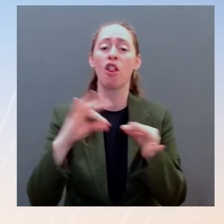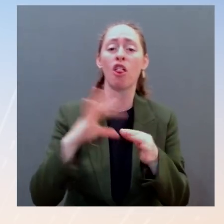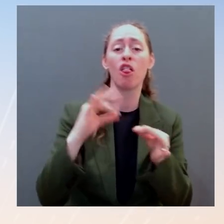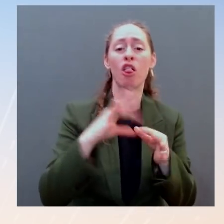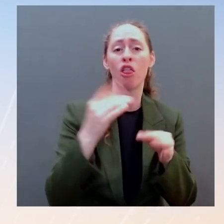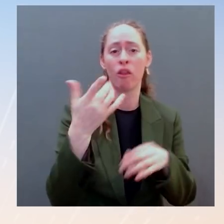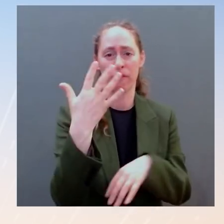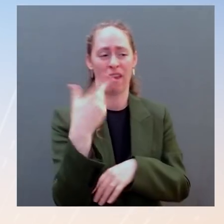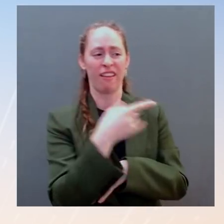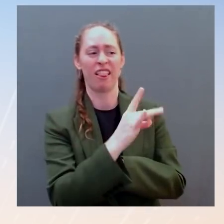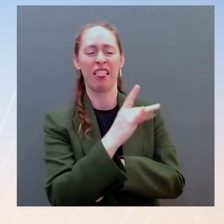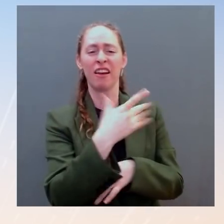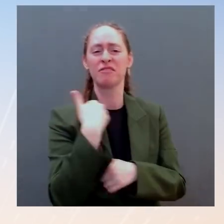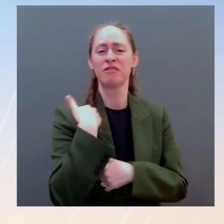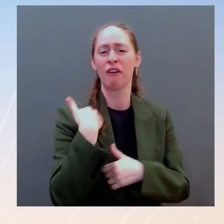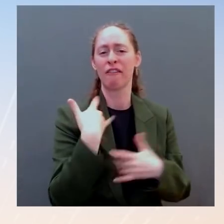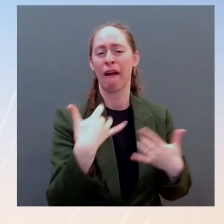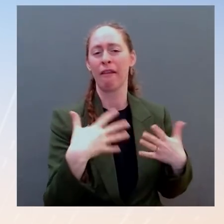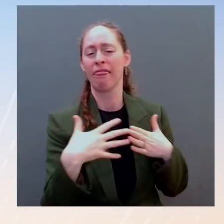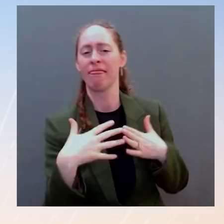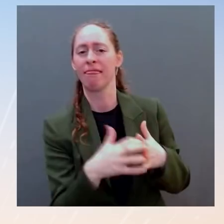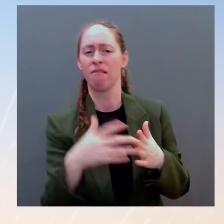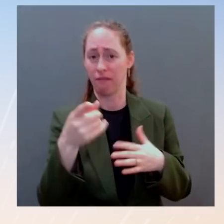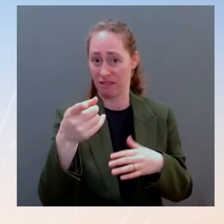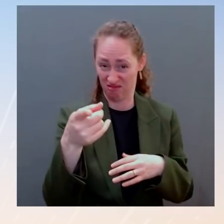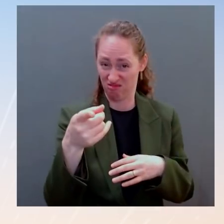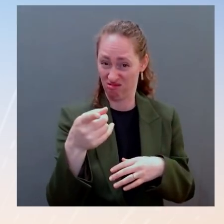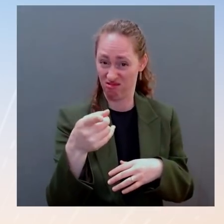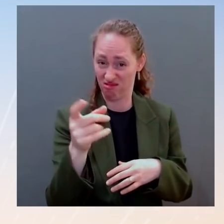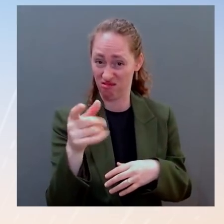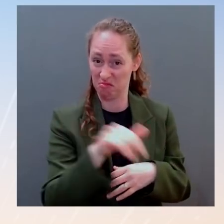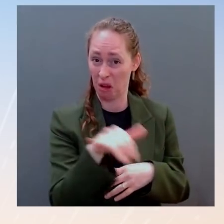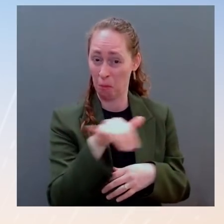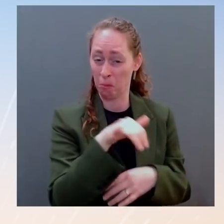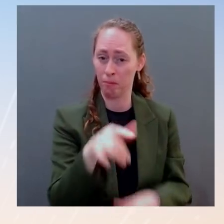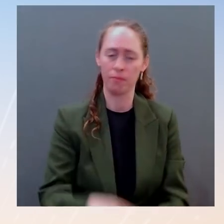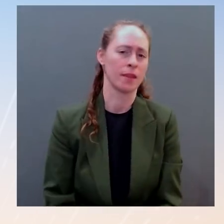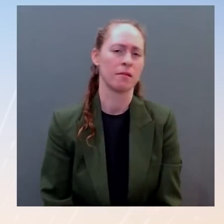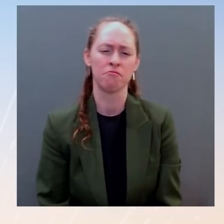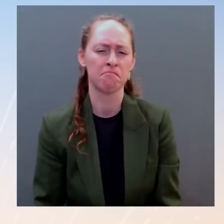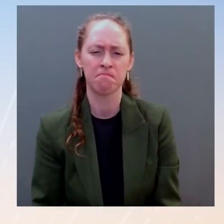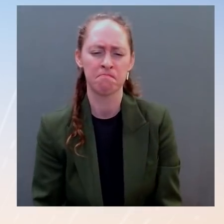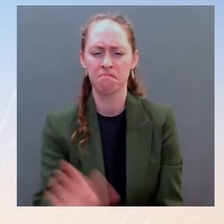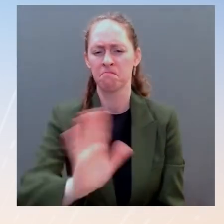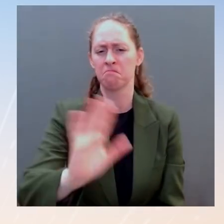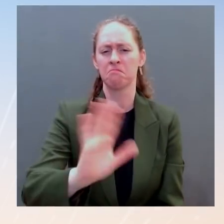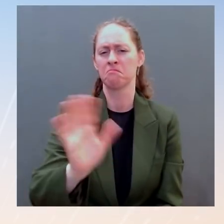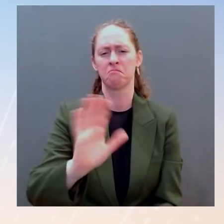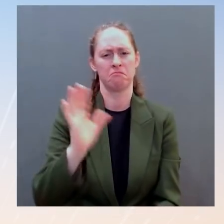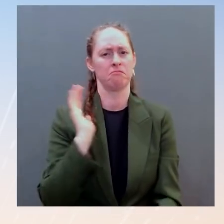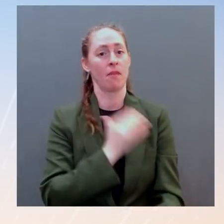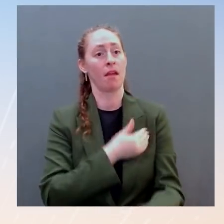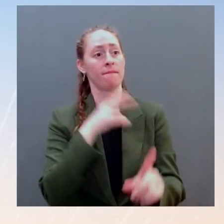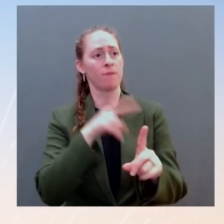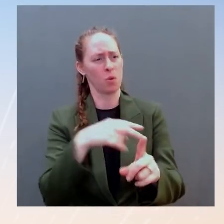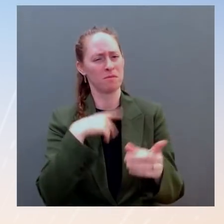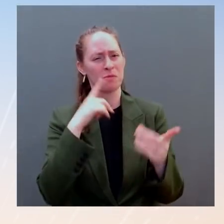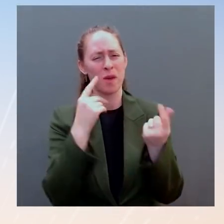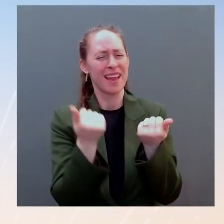that we are going to do everything we can to push back on President Putin's aspirations to subsume Ukraine, to take over their territorial integrity